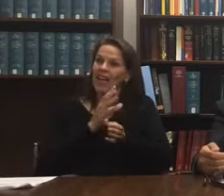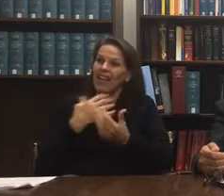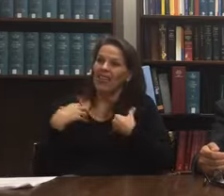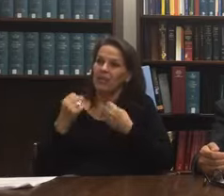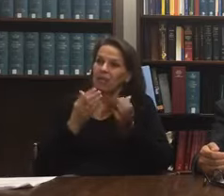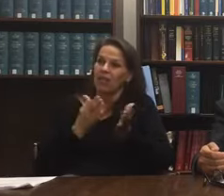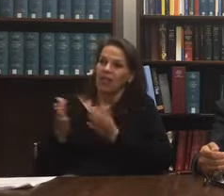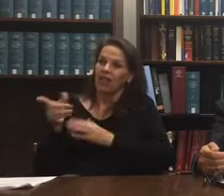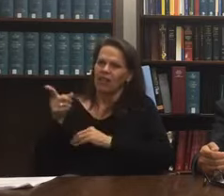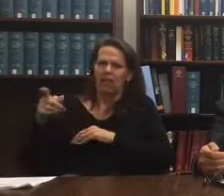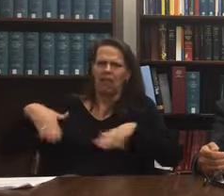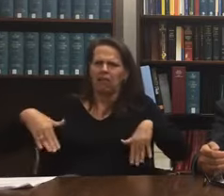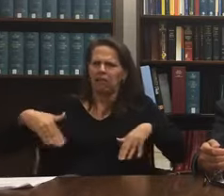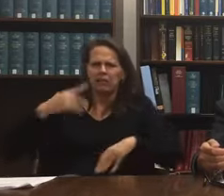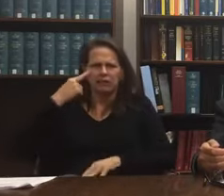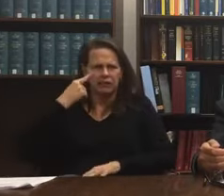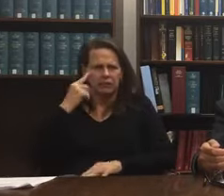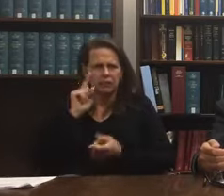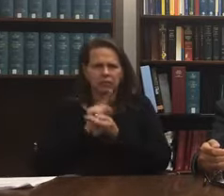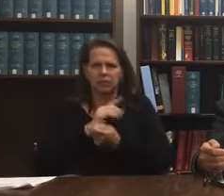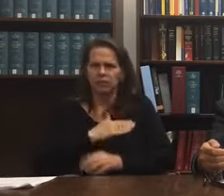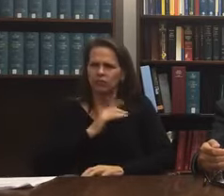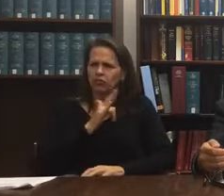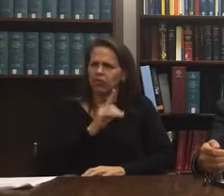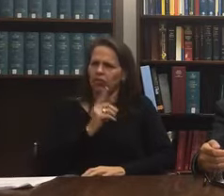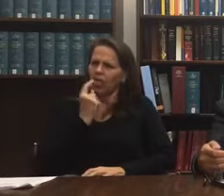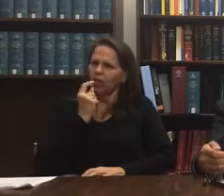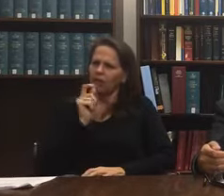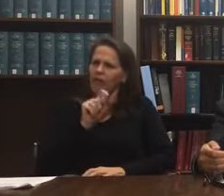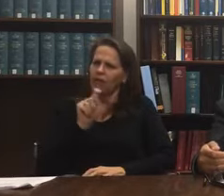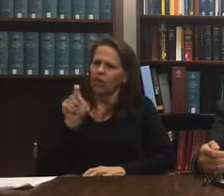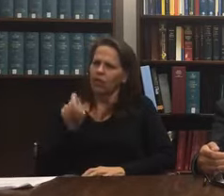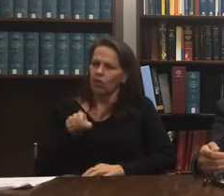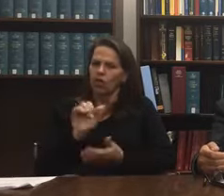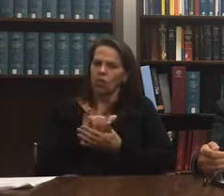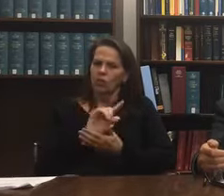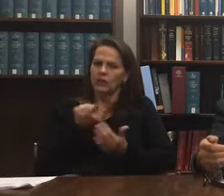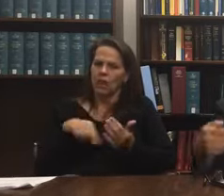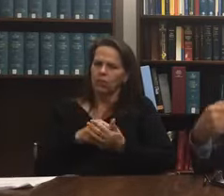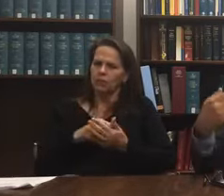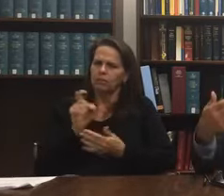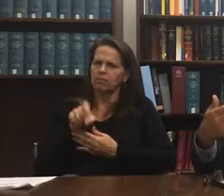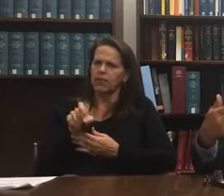child therefore it's important that these hours be maintained something like